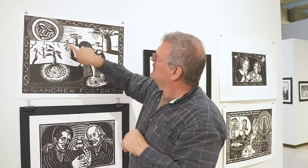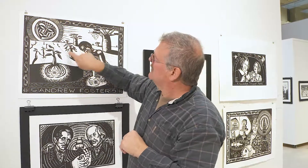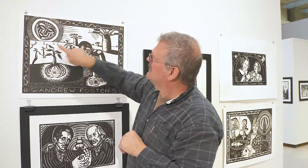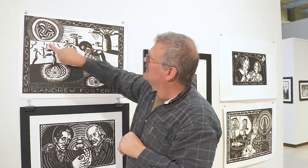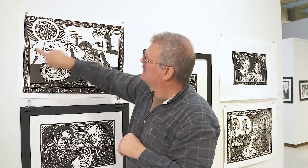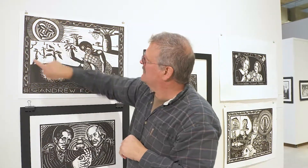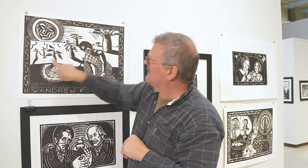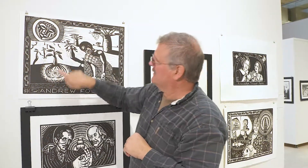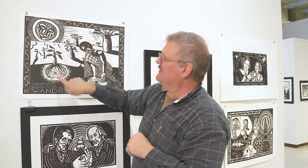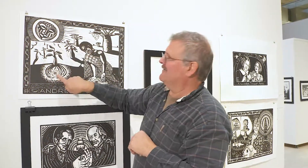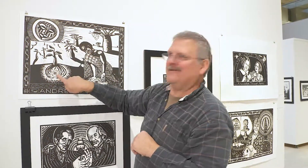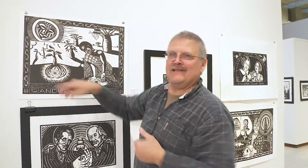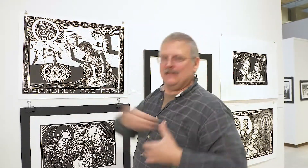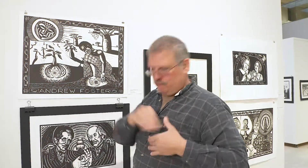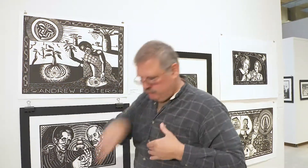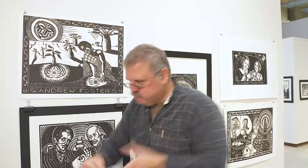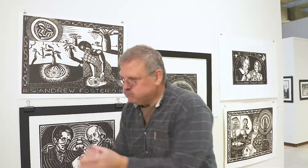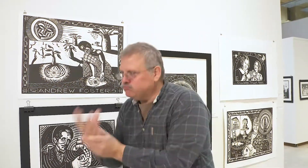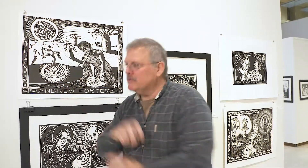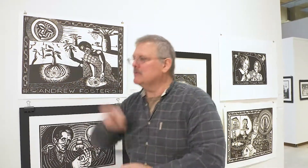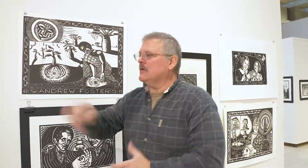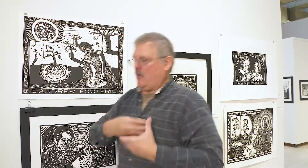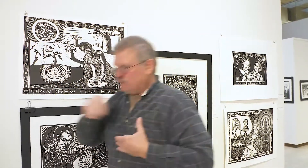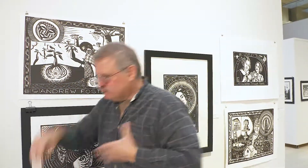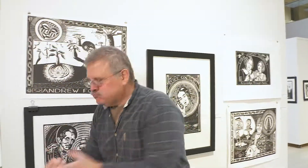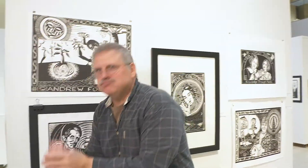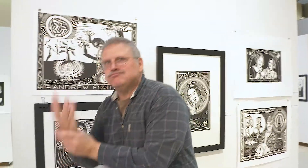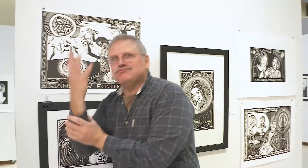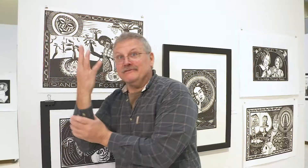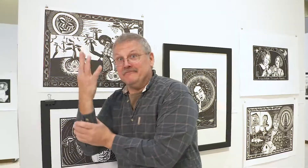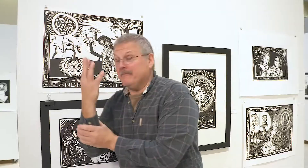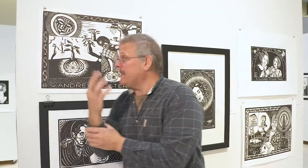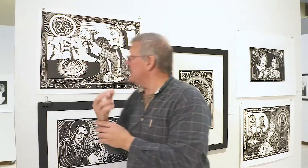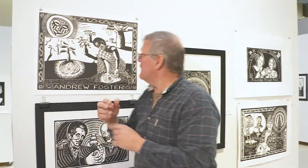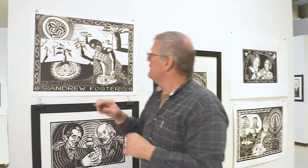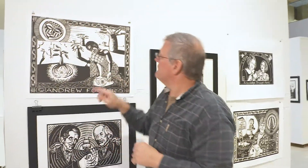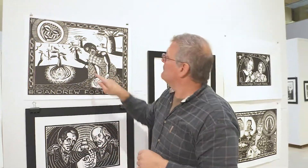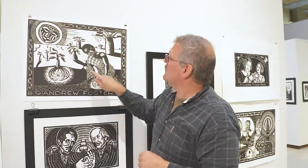The numerous trees represent the many deaf schools being planted all over Africa.